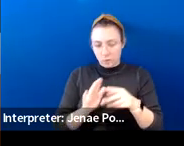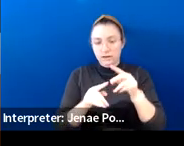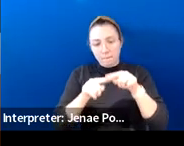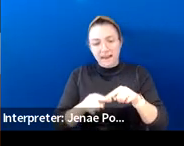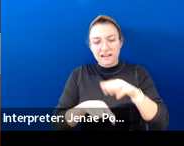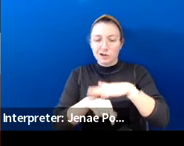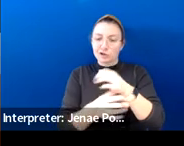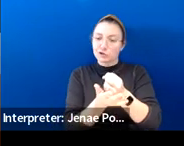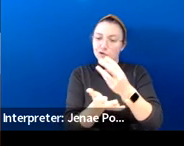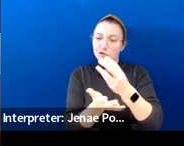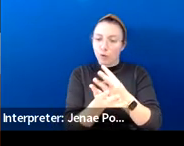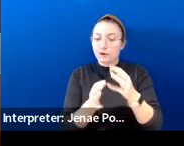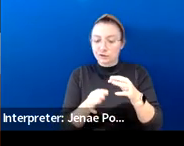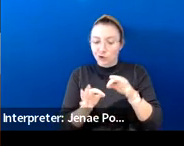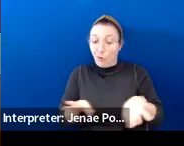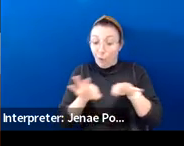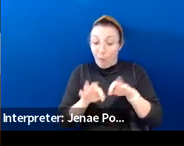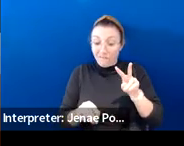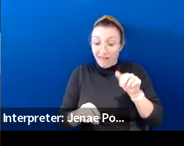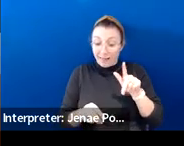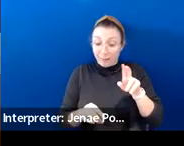core values that inform social work practice